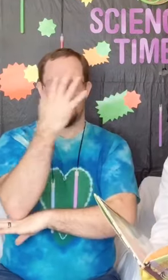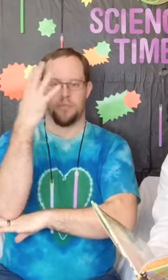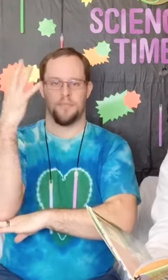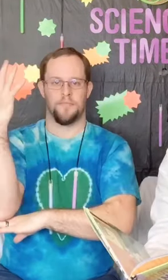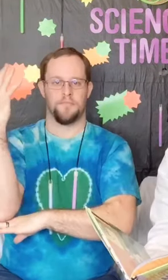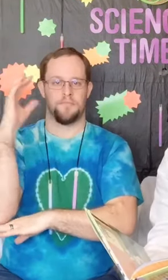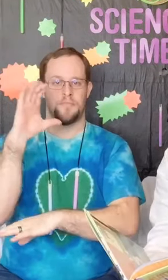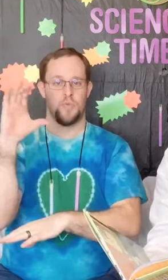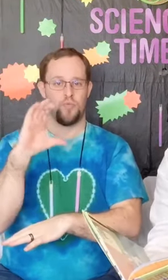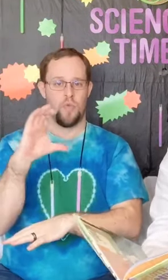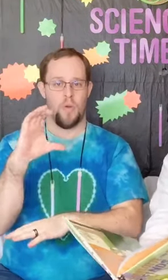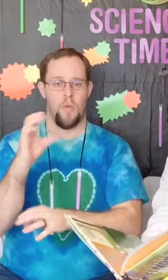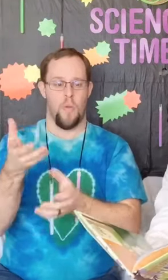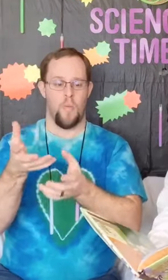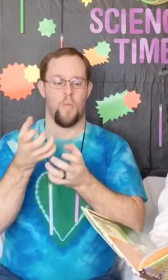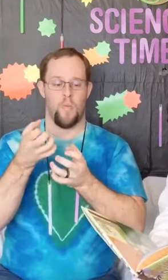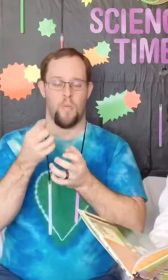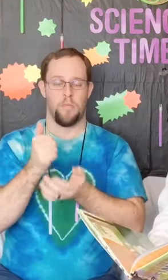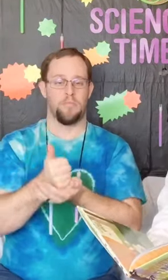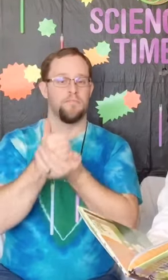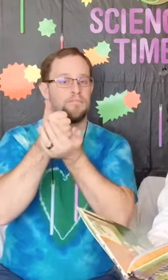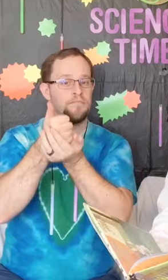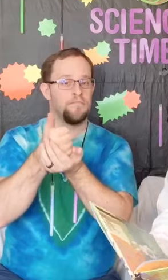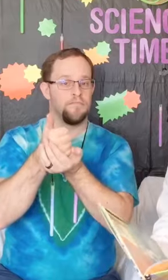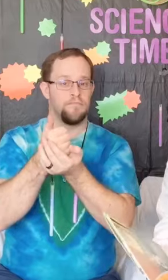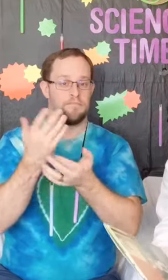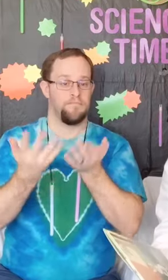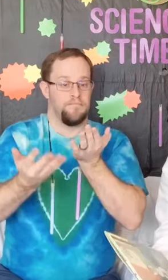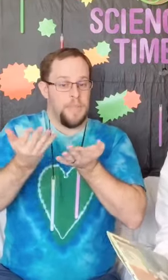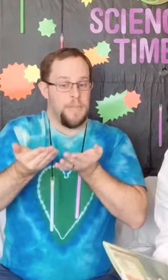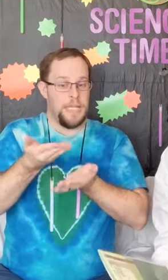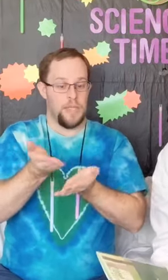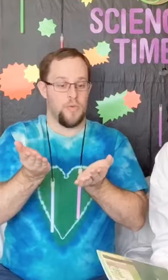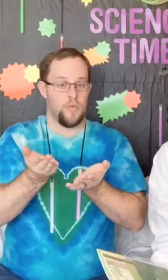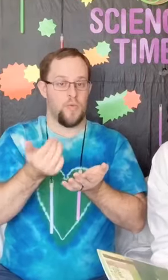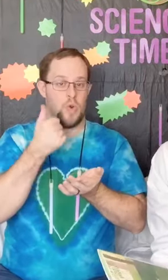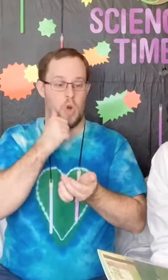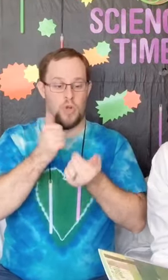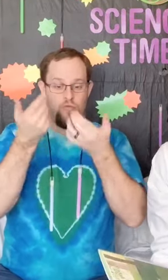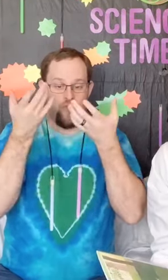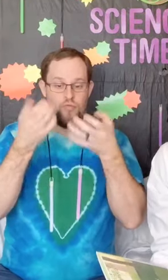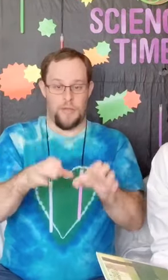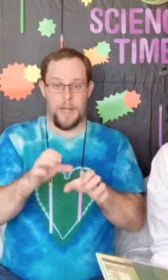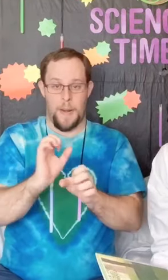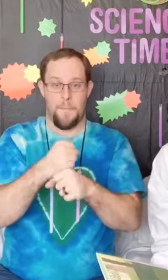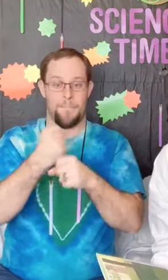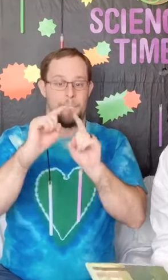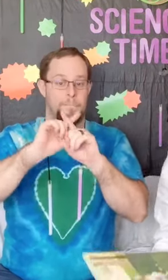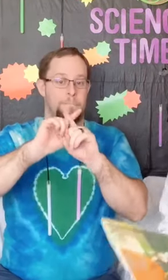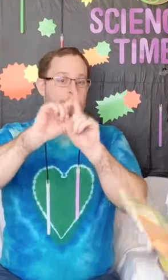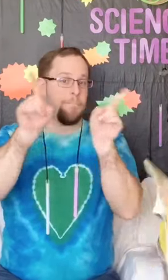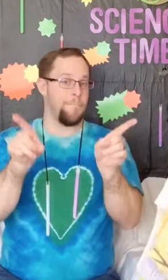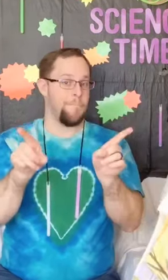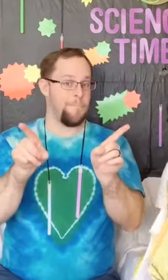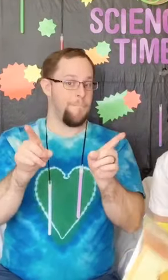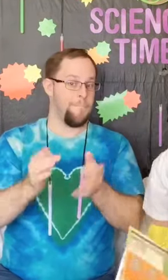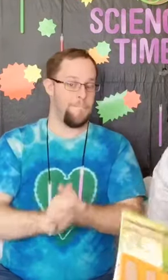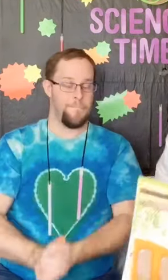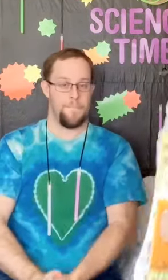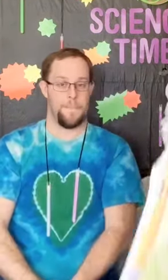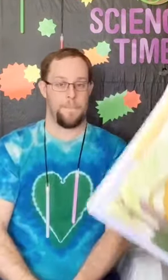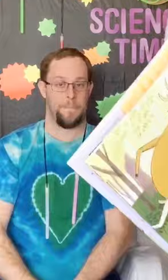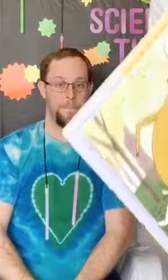Charlotte wanted to help. Maybe this was her chance to make a difference.